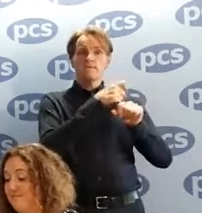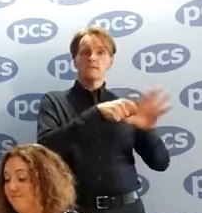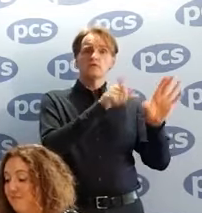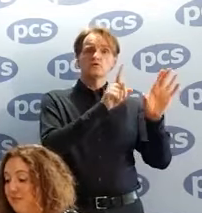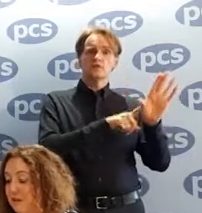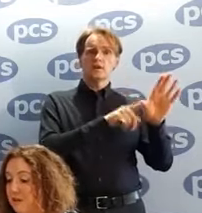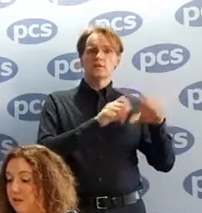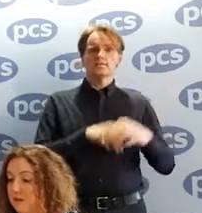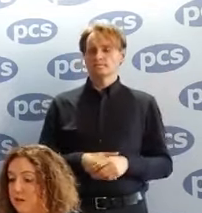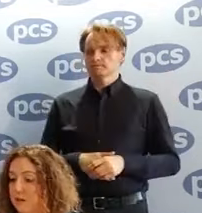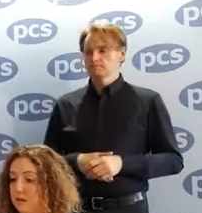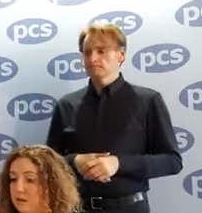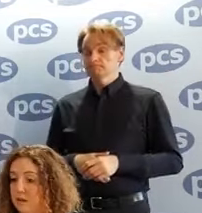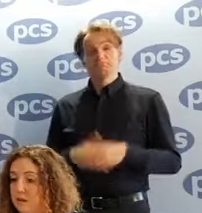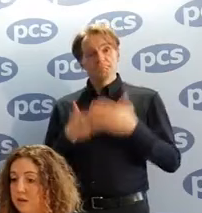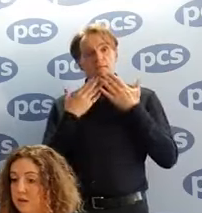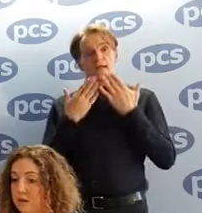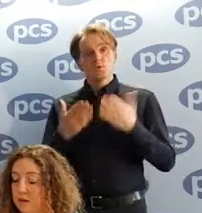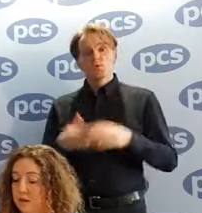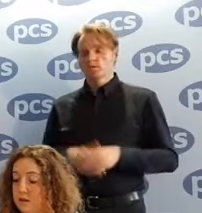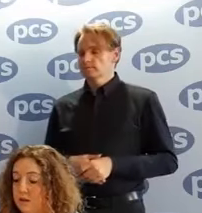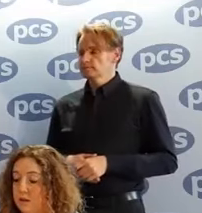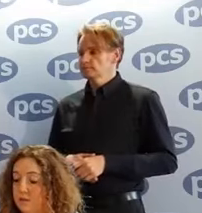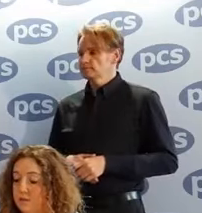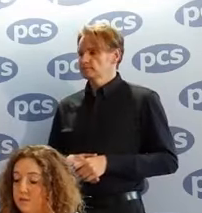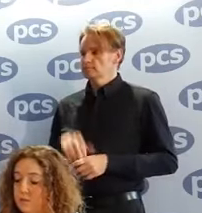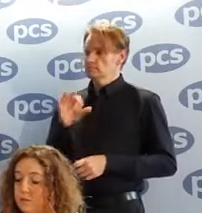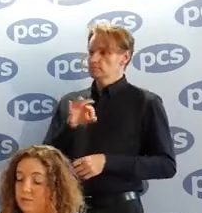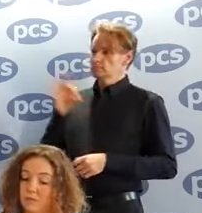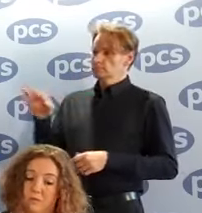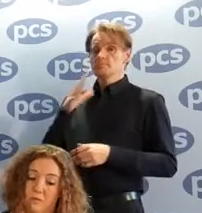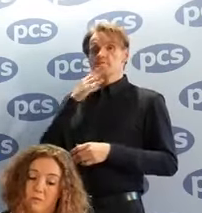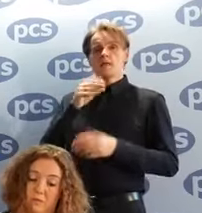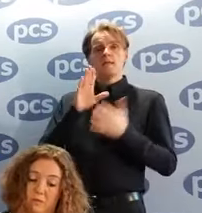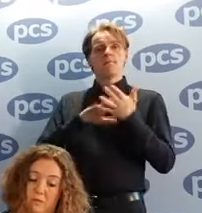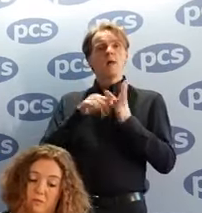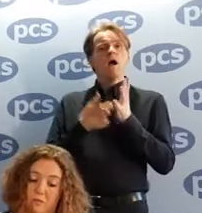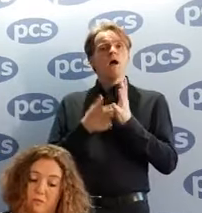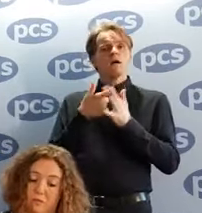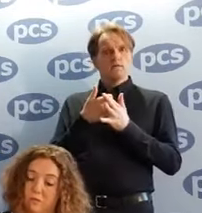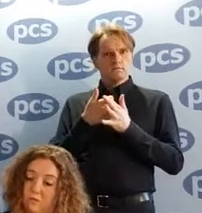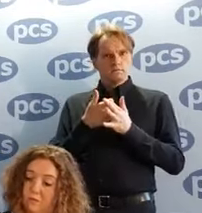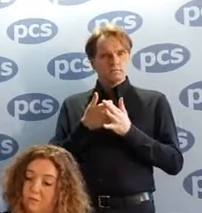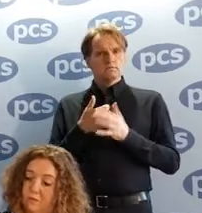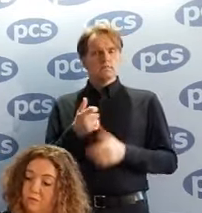Ok thanks Fran and Mark we've already obviously let people know that pay is